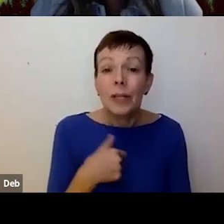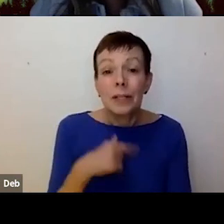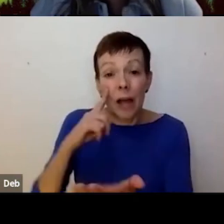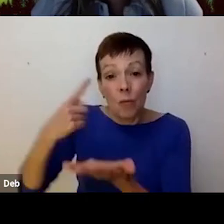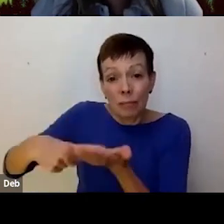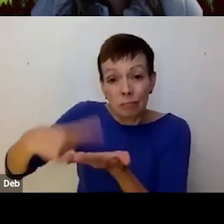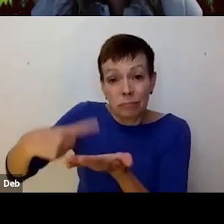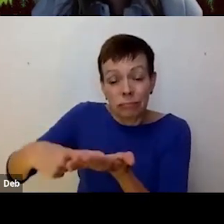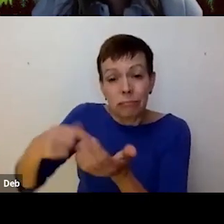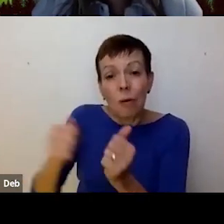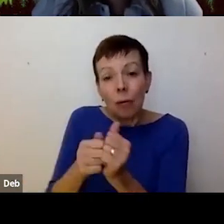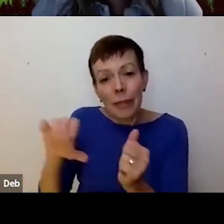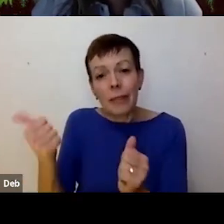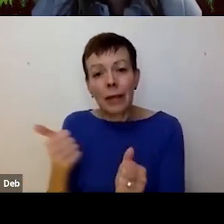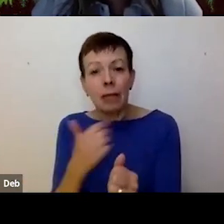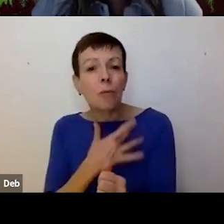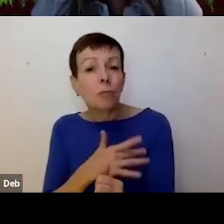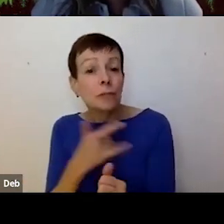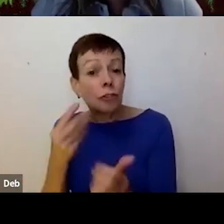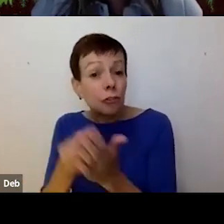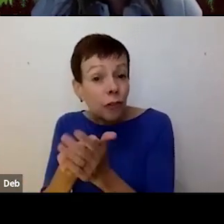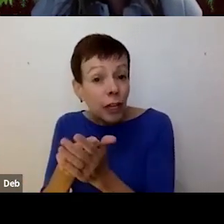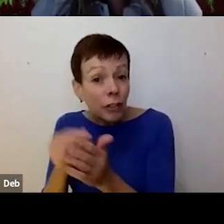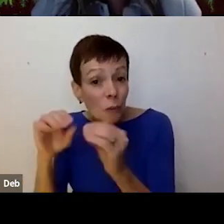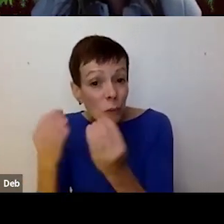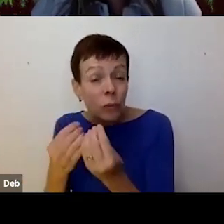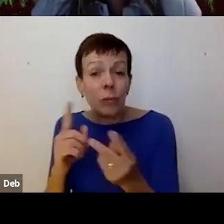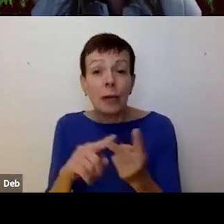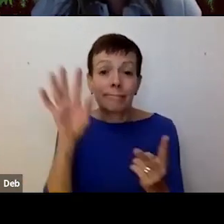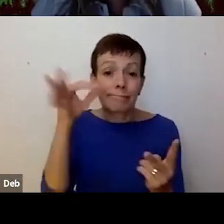at the provincial and federal levels as well. This is work that has to continue and